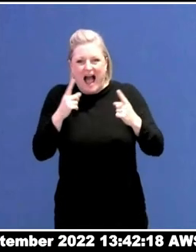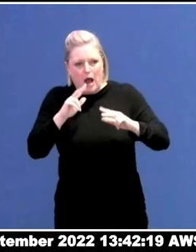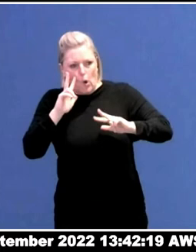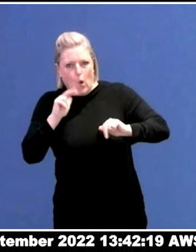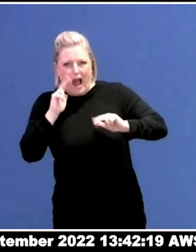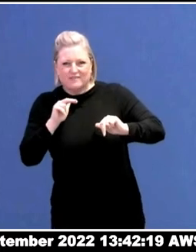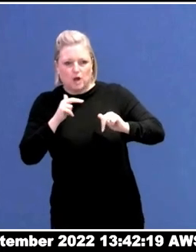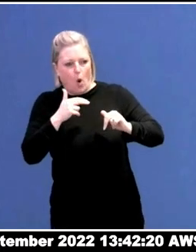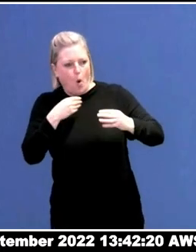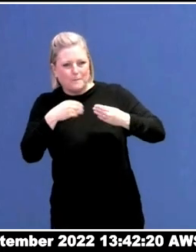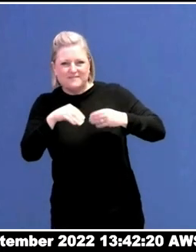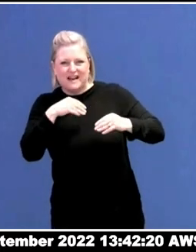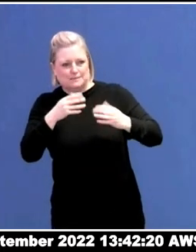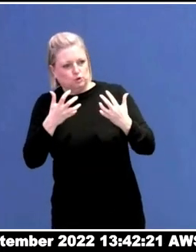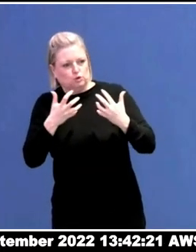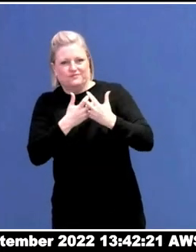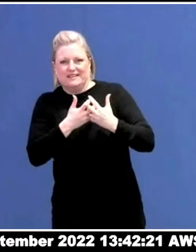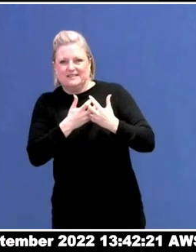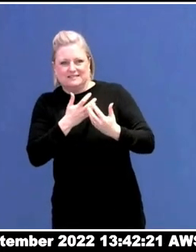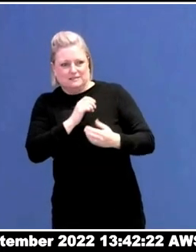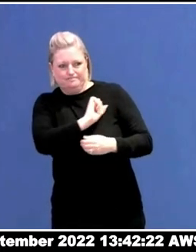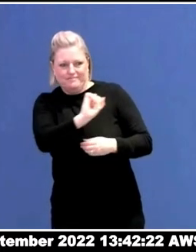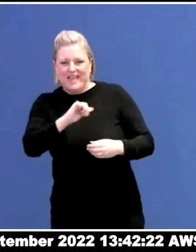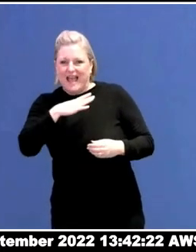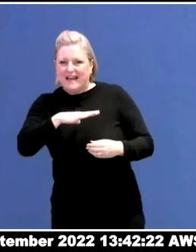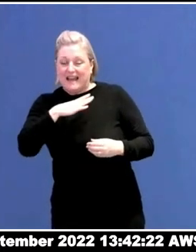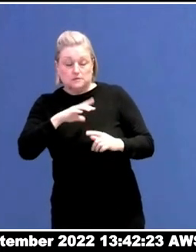Today, disability identification relies heavily on self-reporting, which is